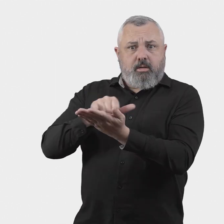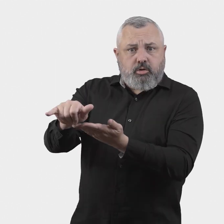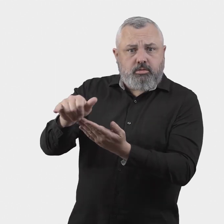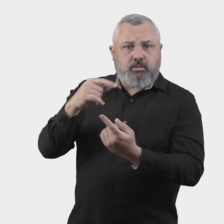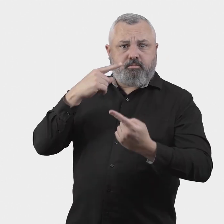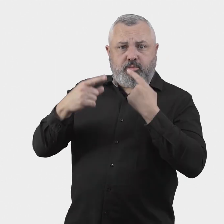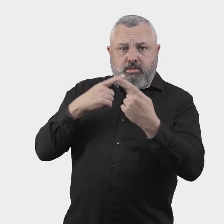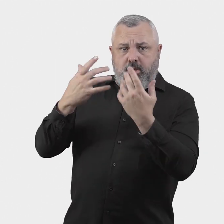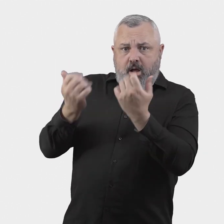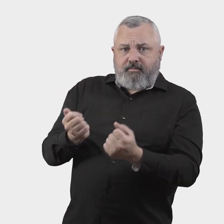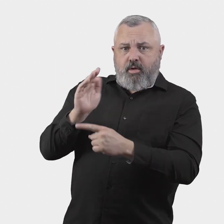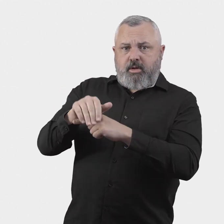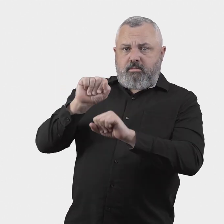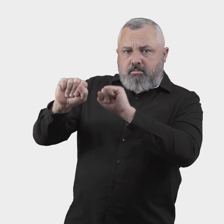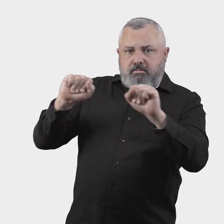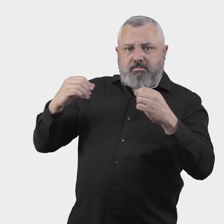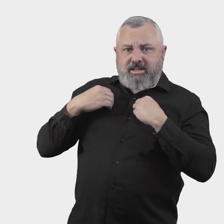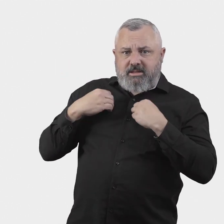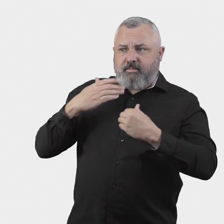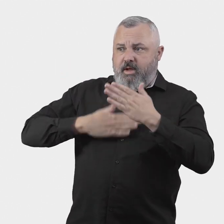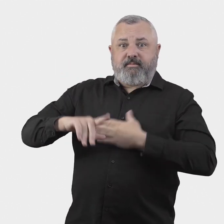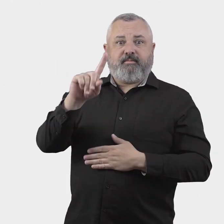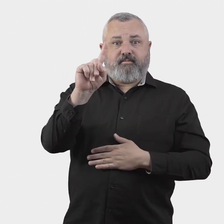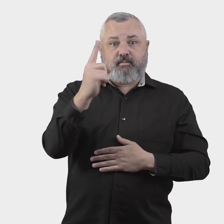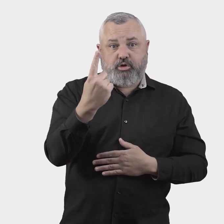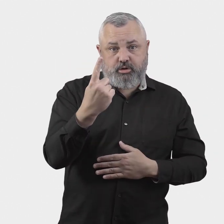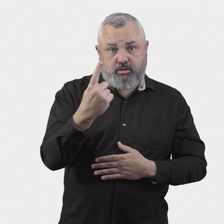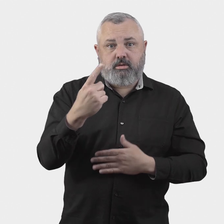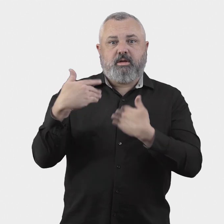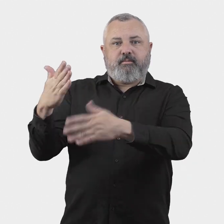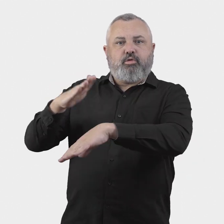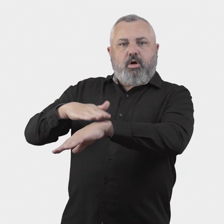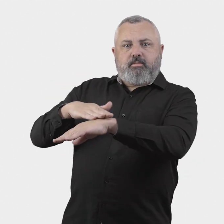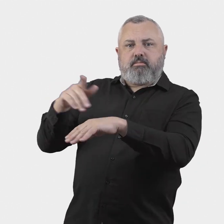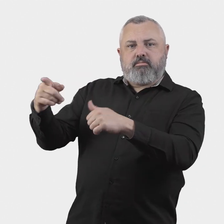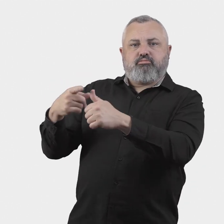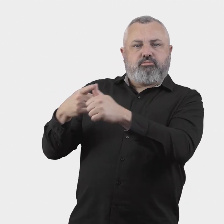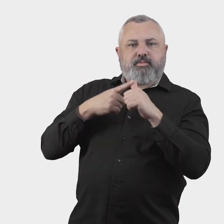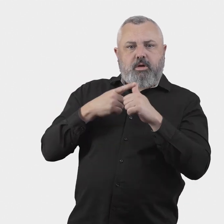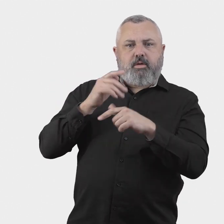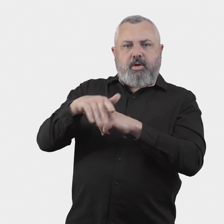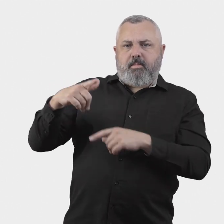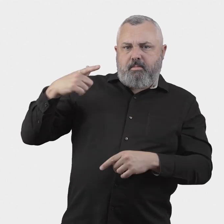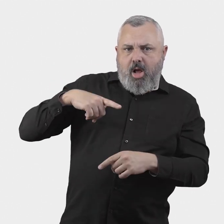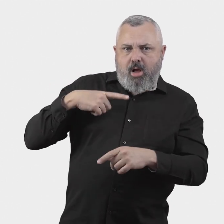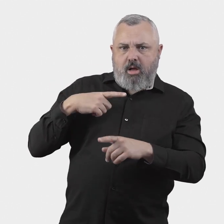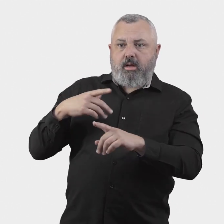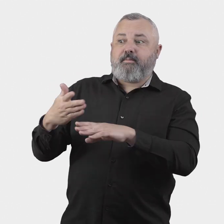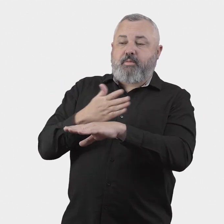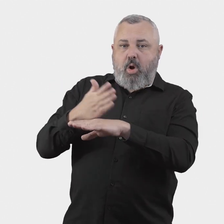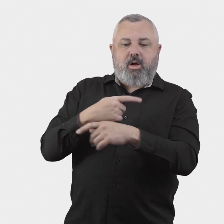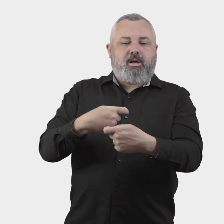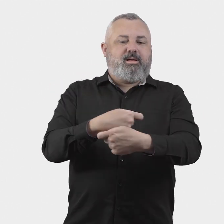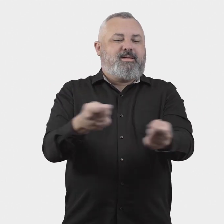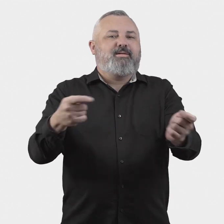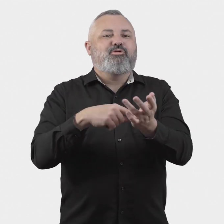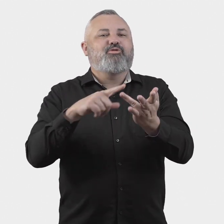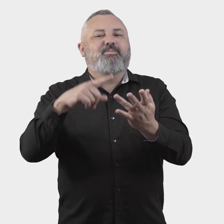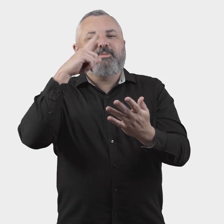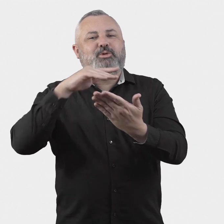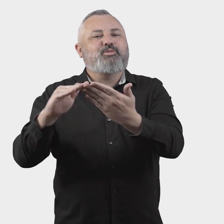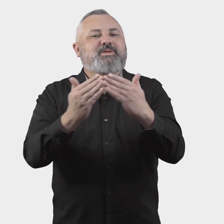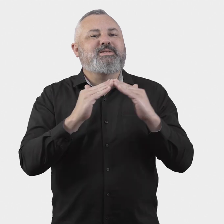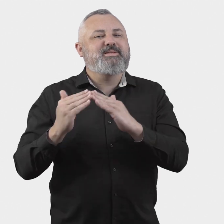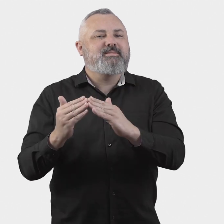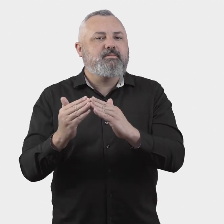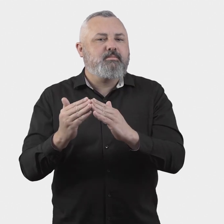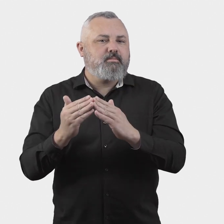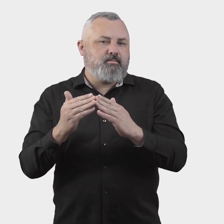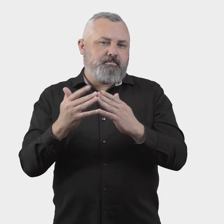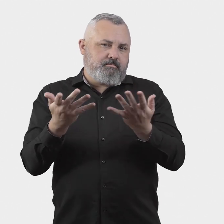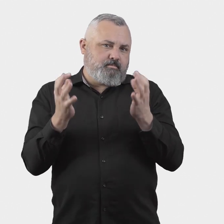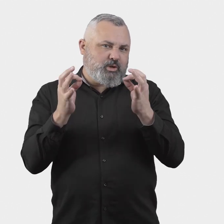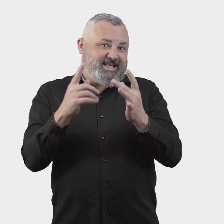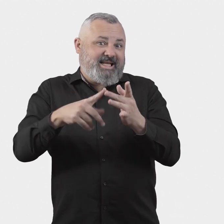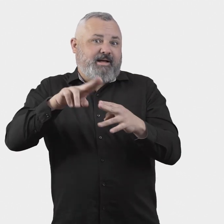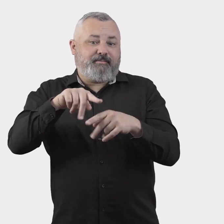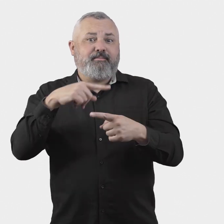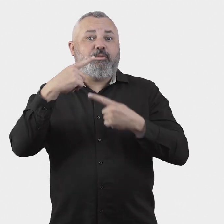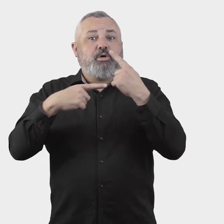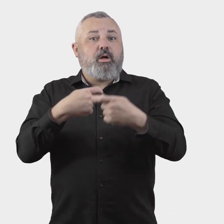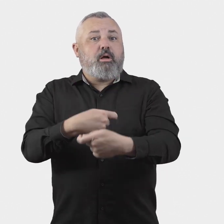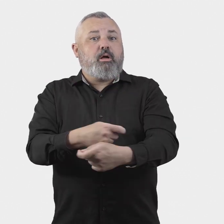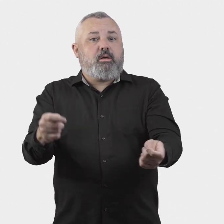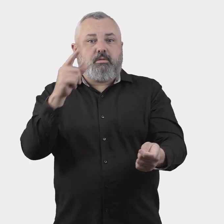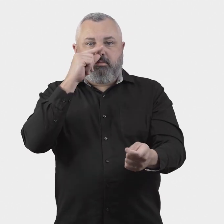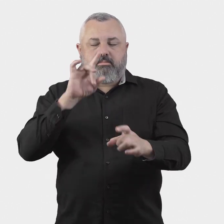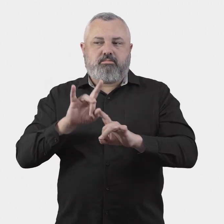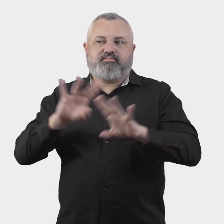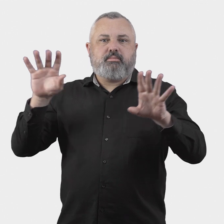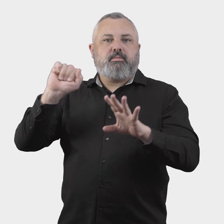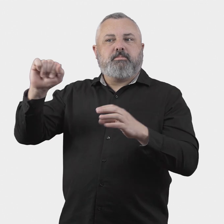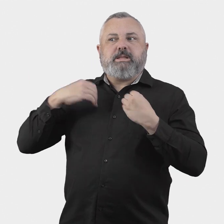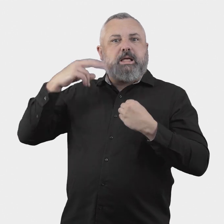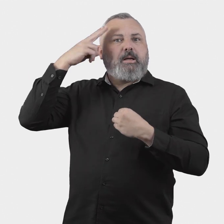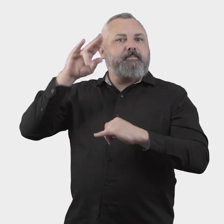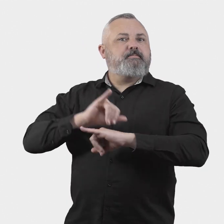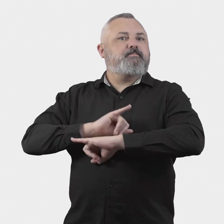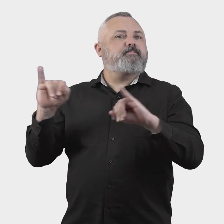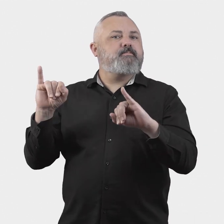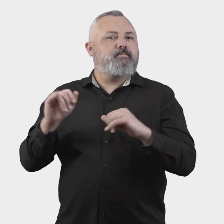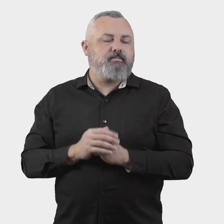airports to respond to any information that might adversely affect them, before the information is published.